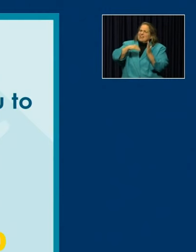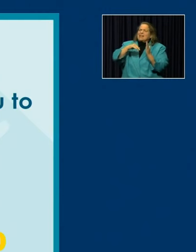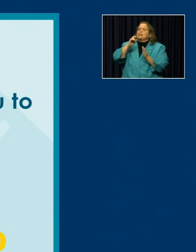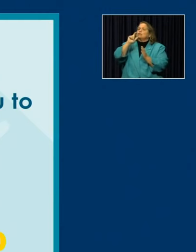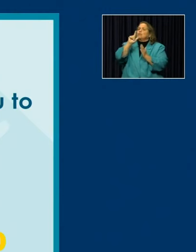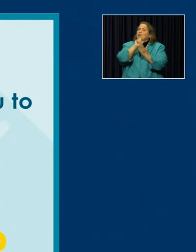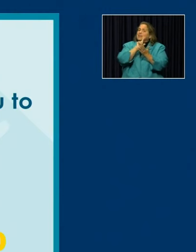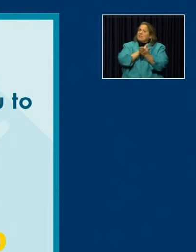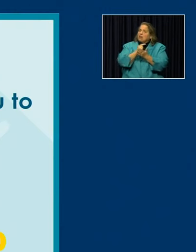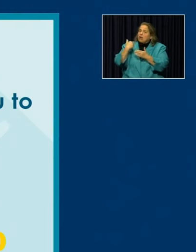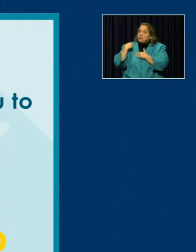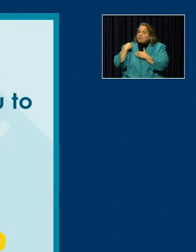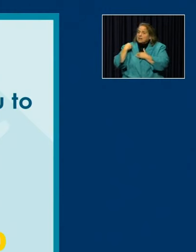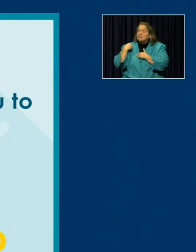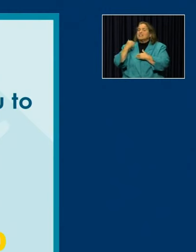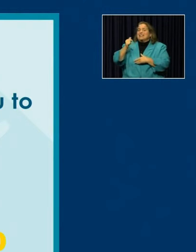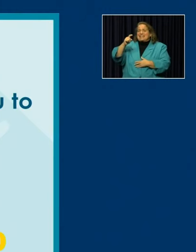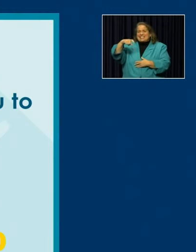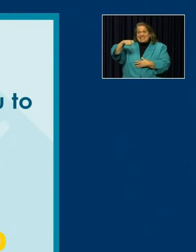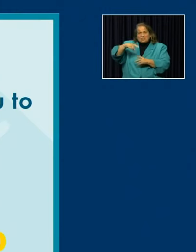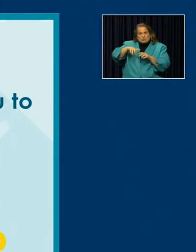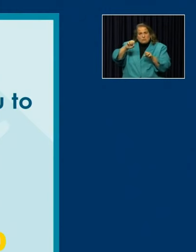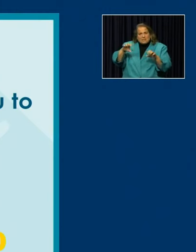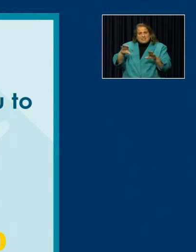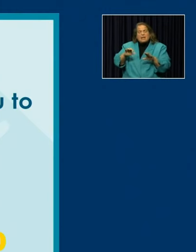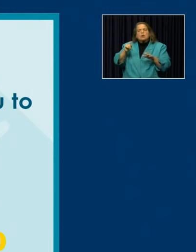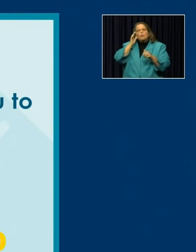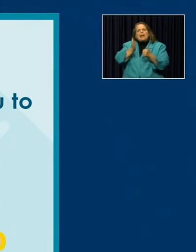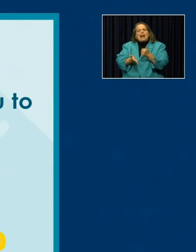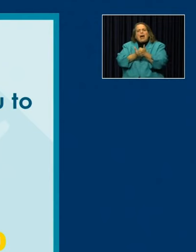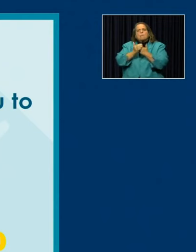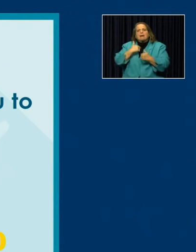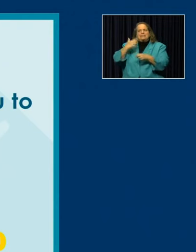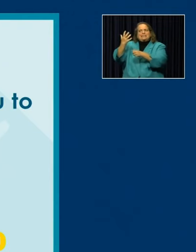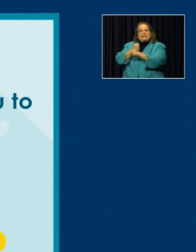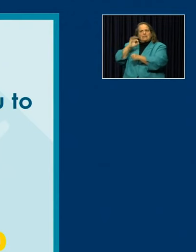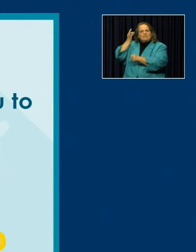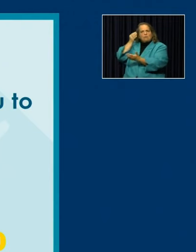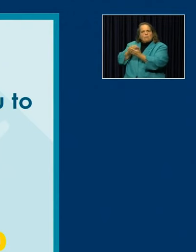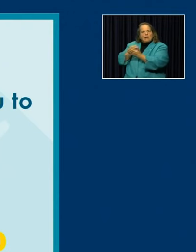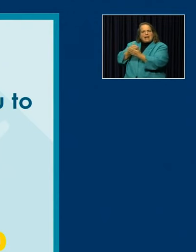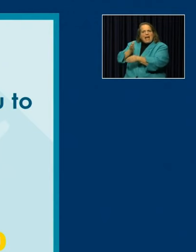HAVE TO DO. AND THEN THE OTHER THING THAT I ASK YOU TO DO -- BEFORE I GET TO